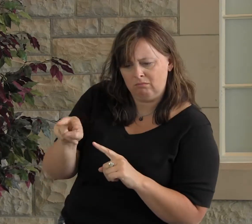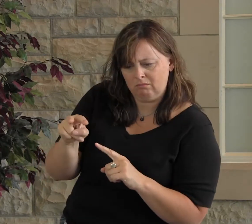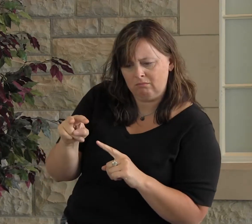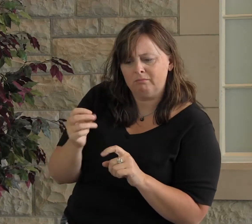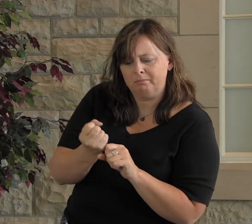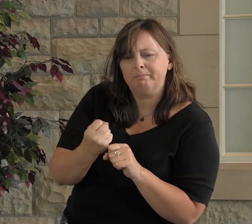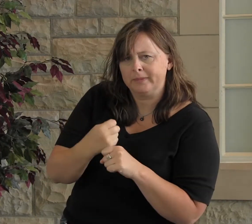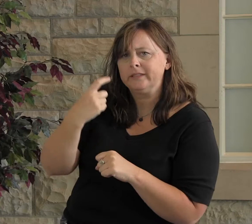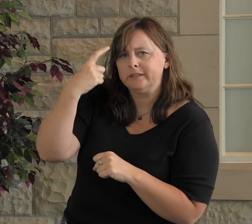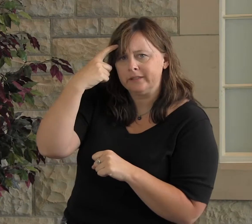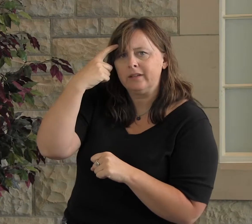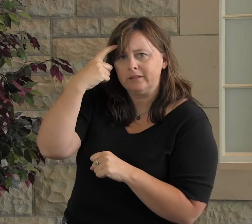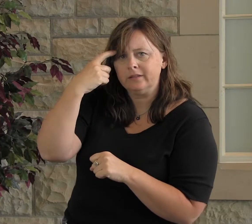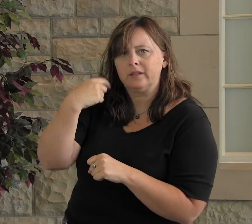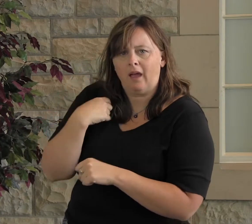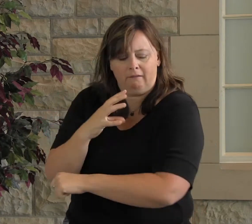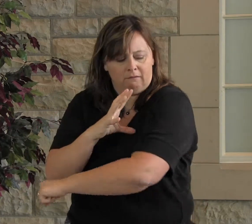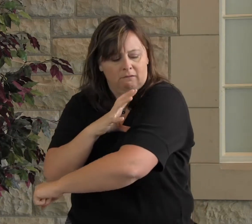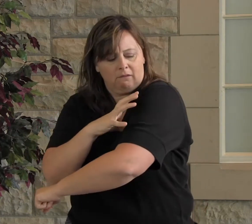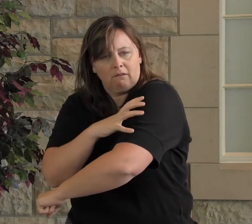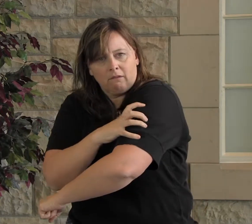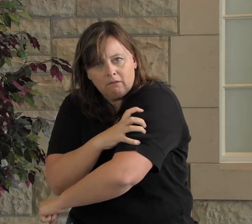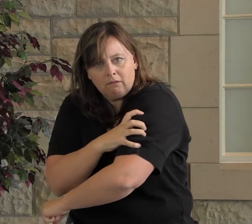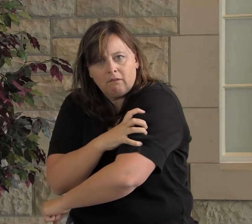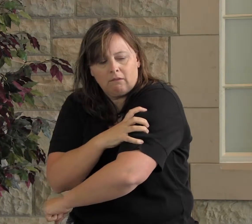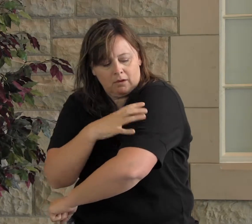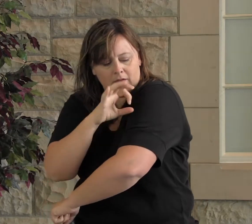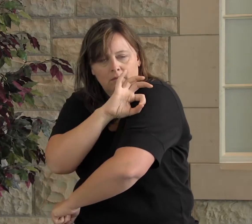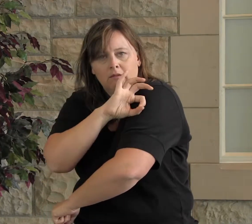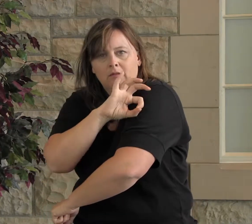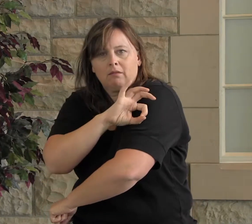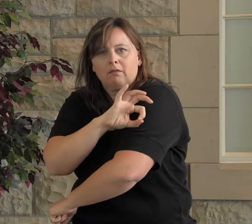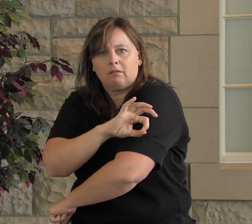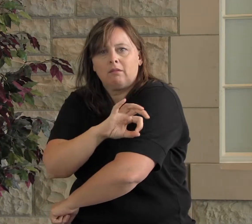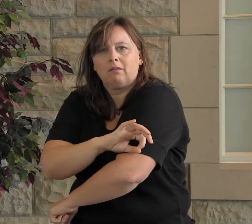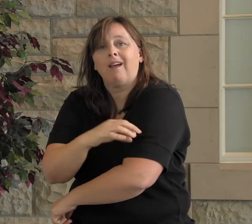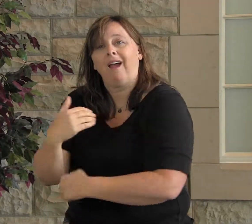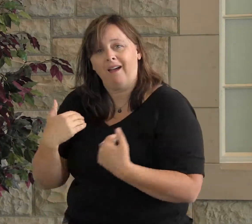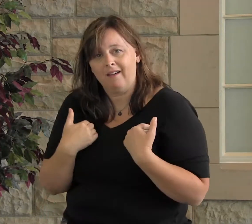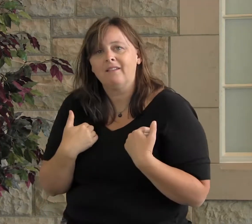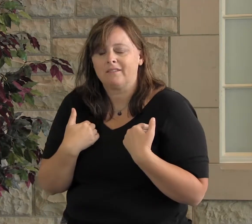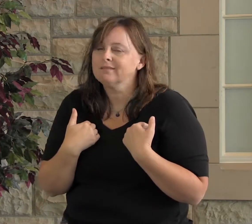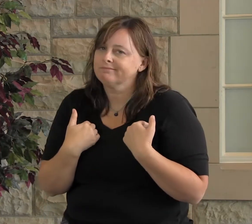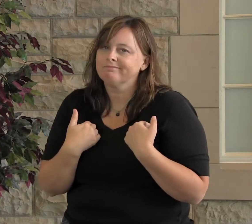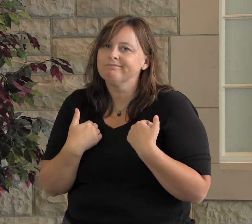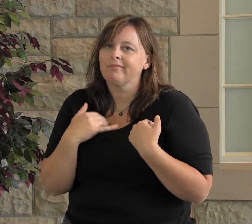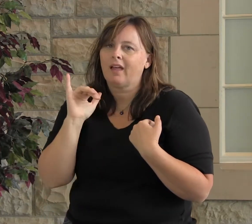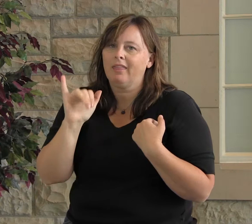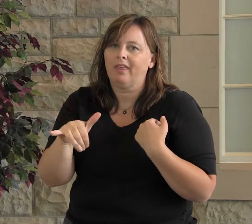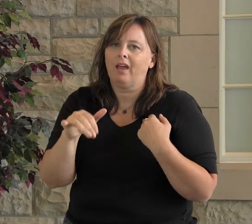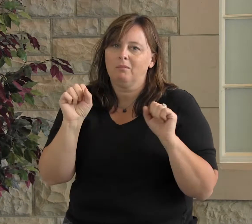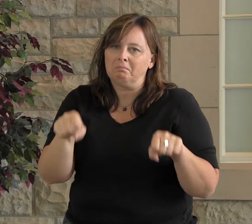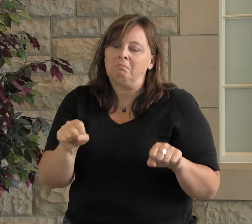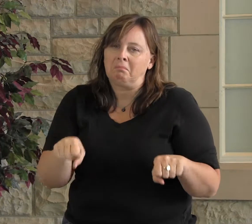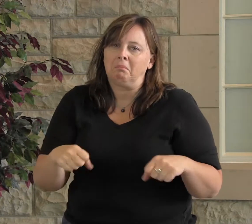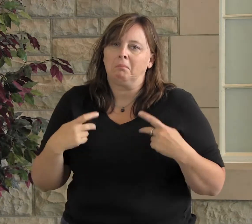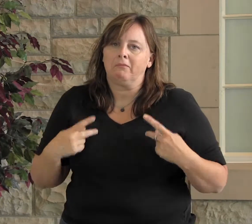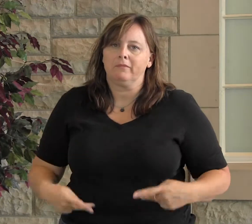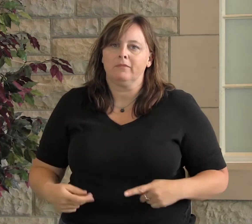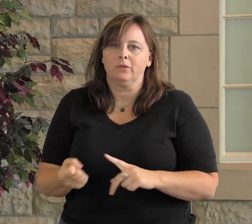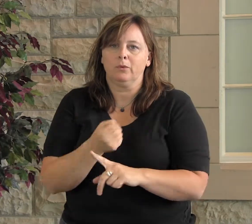and you look at the mark or the bruise, and it just makes sense. The story and the marks match up.